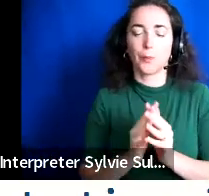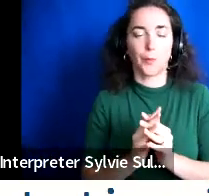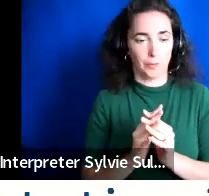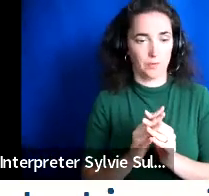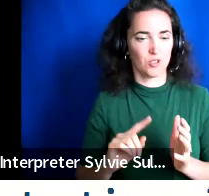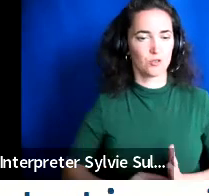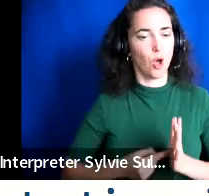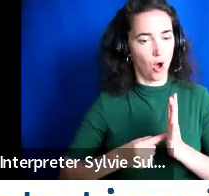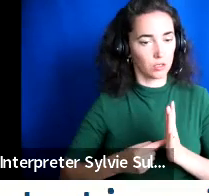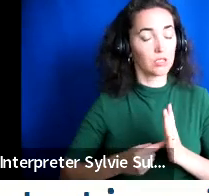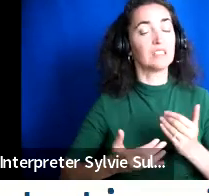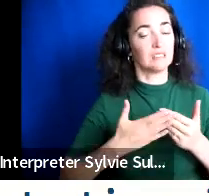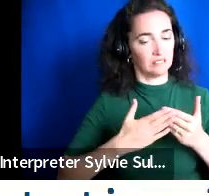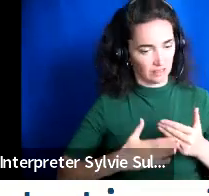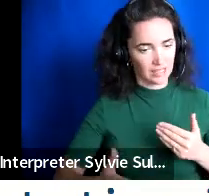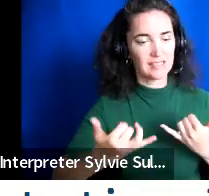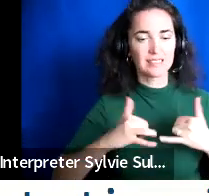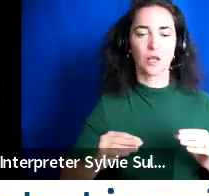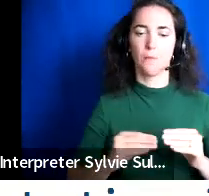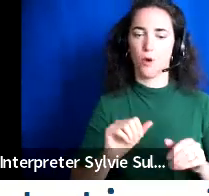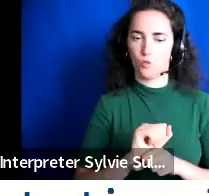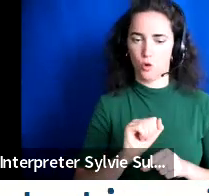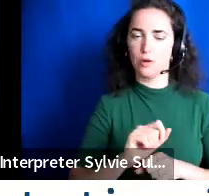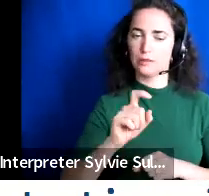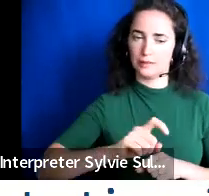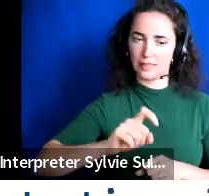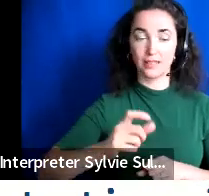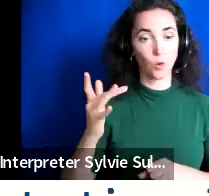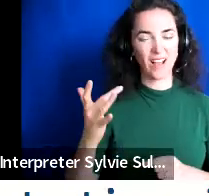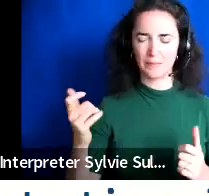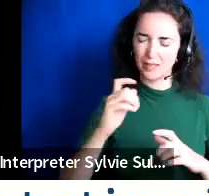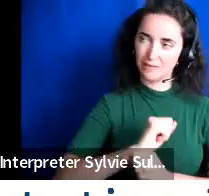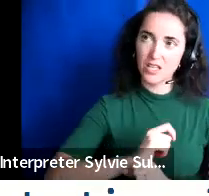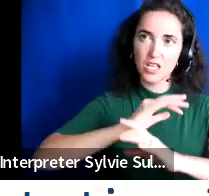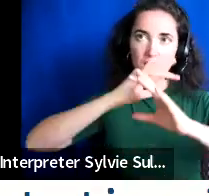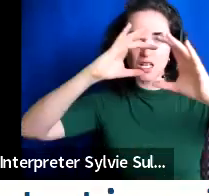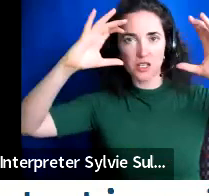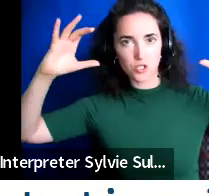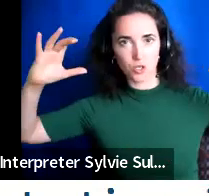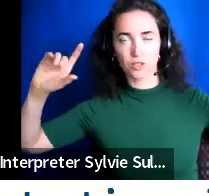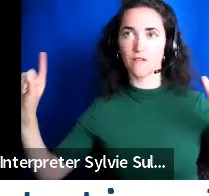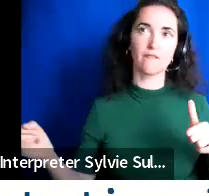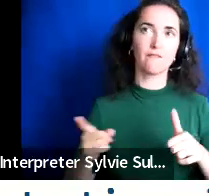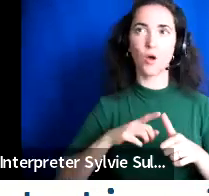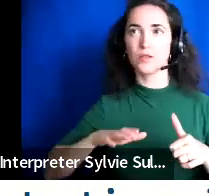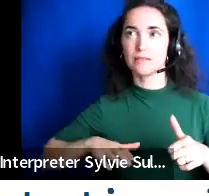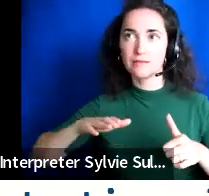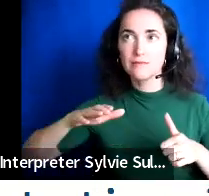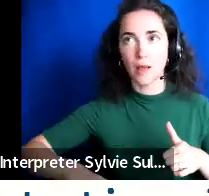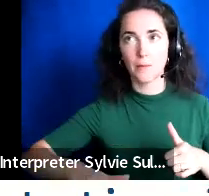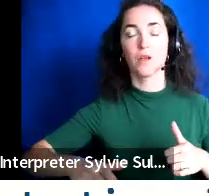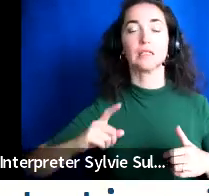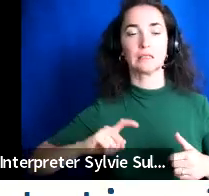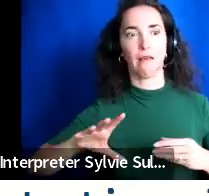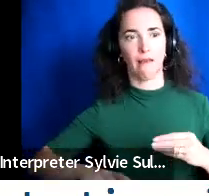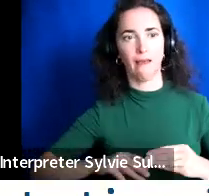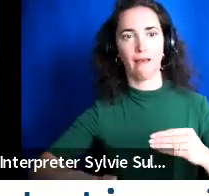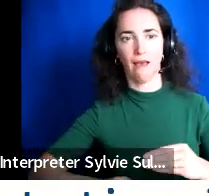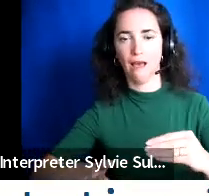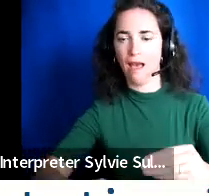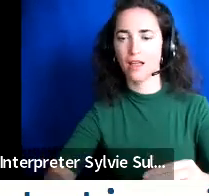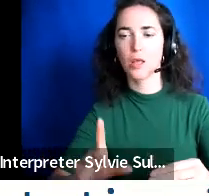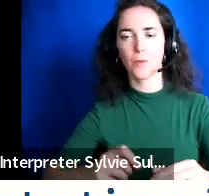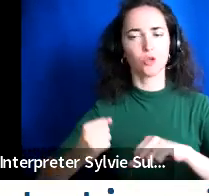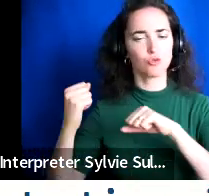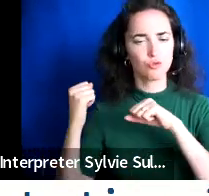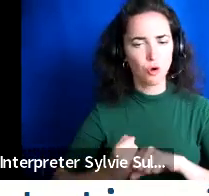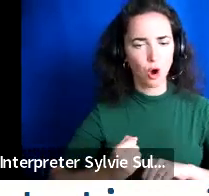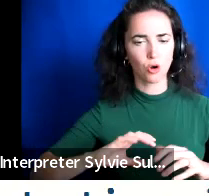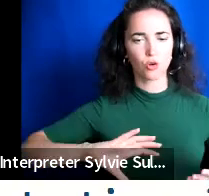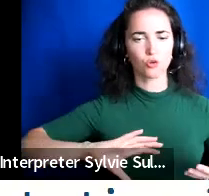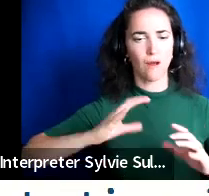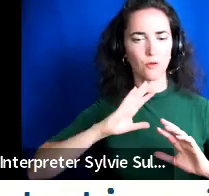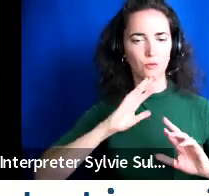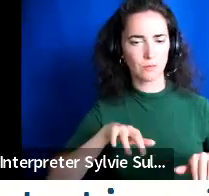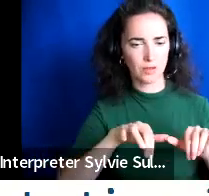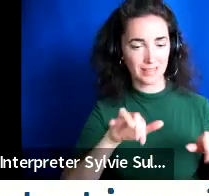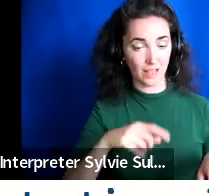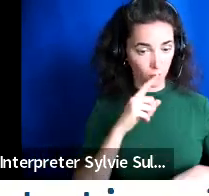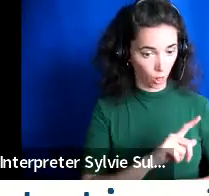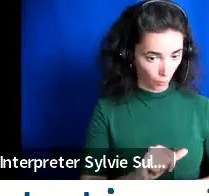But still so much work to be done, such a vision of how this is just that first step to growing it, Just a robust crisis response system in Louisiana and in the country.